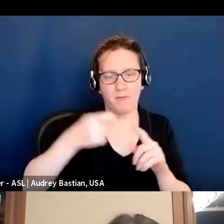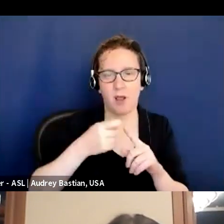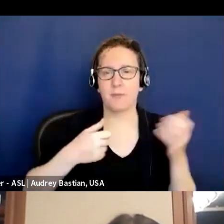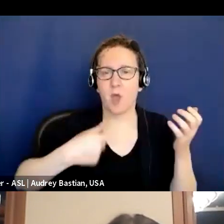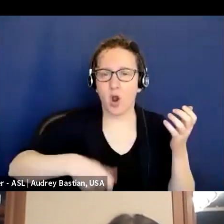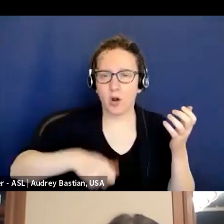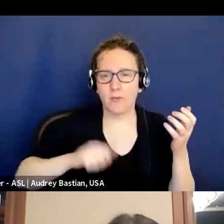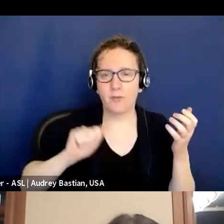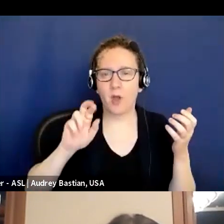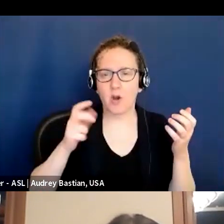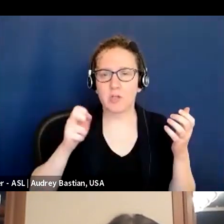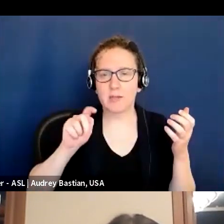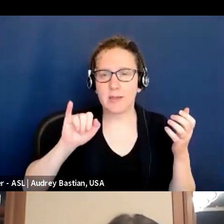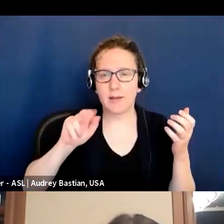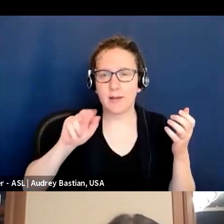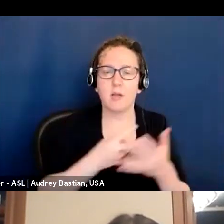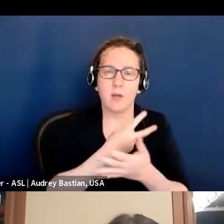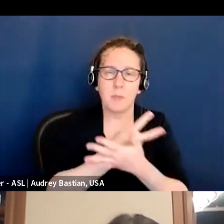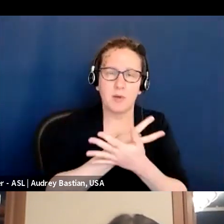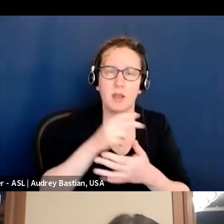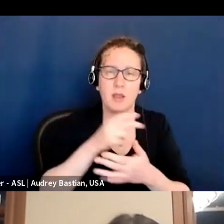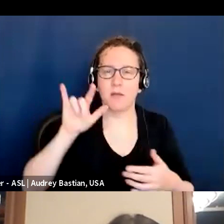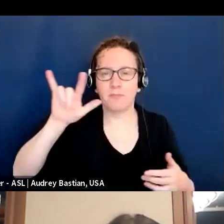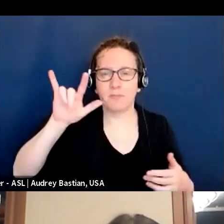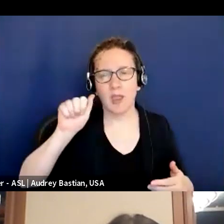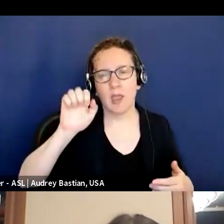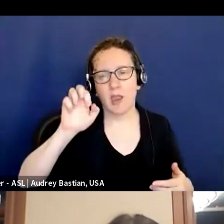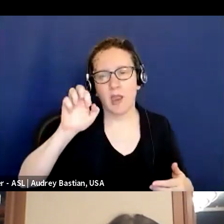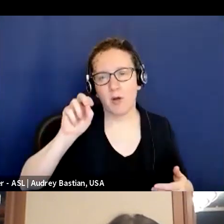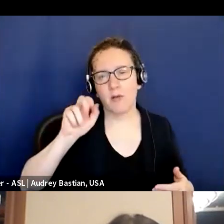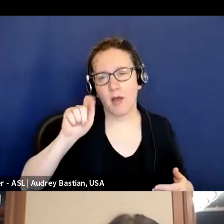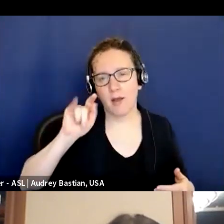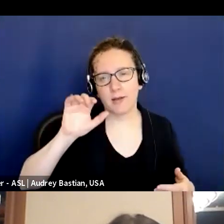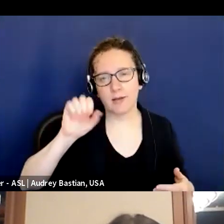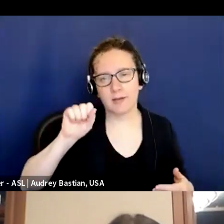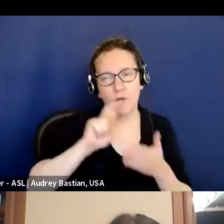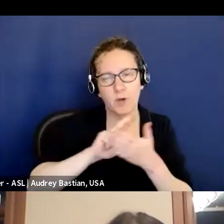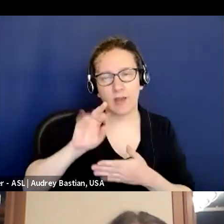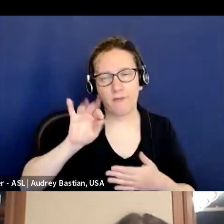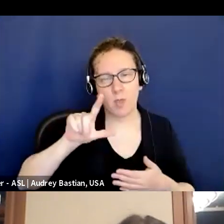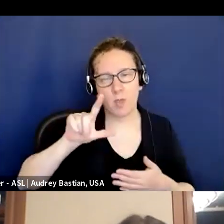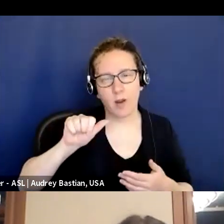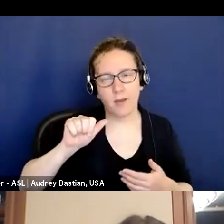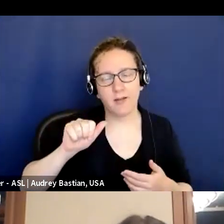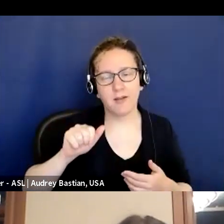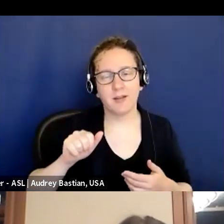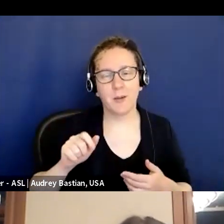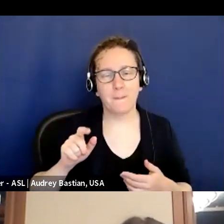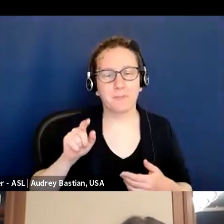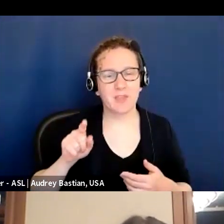went and earned his master's in Florida at the university. He has severe disabilities,